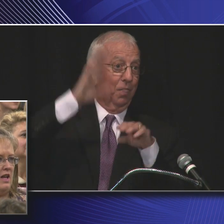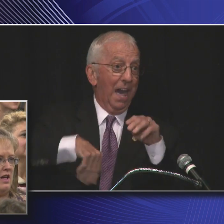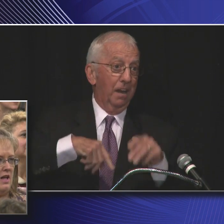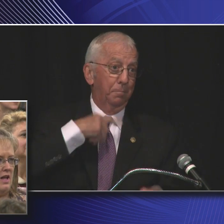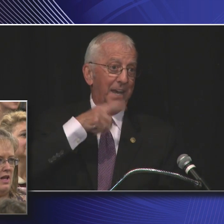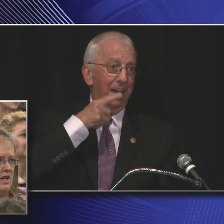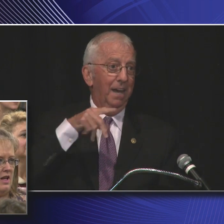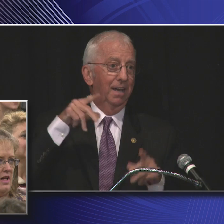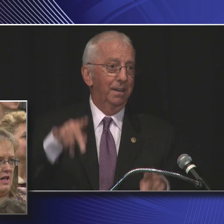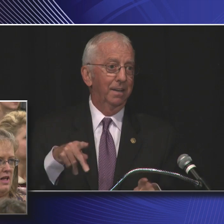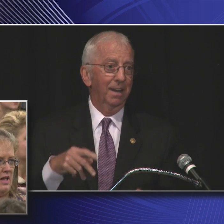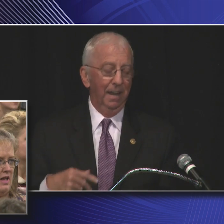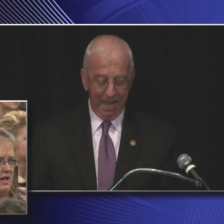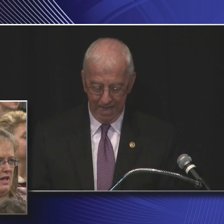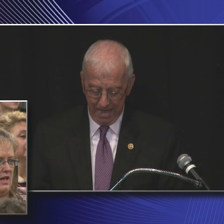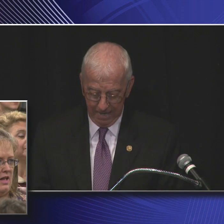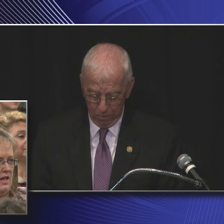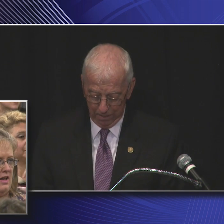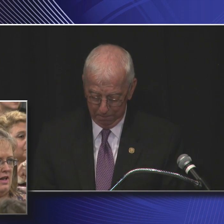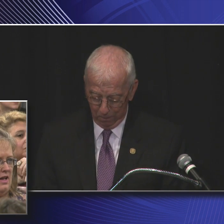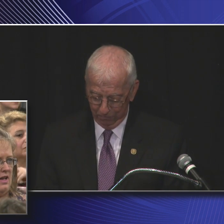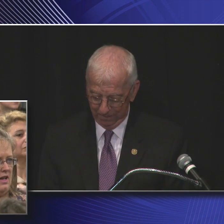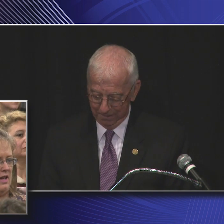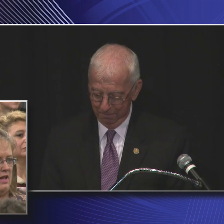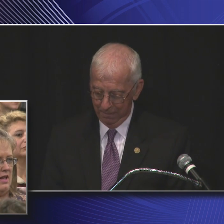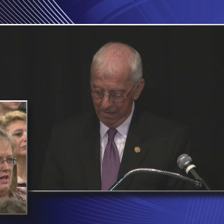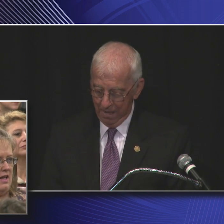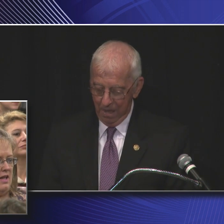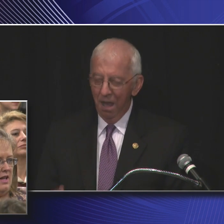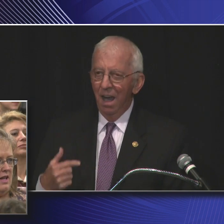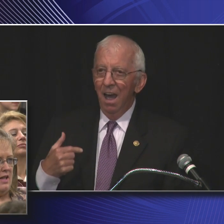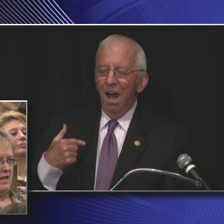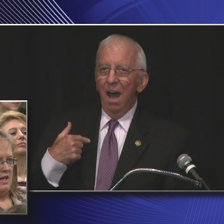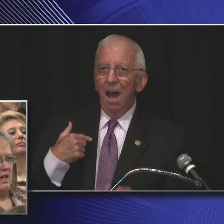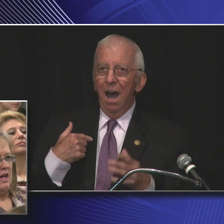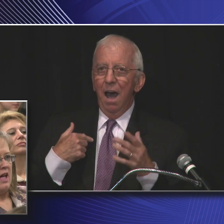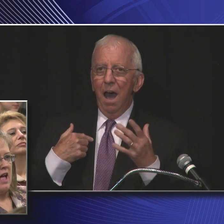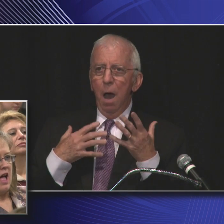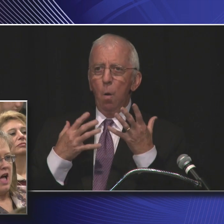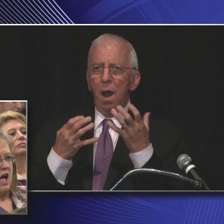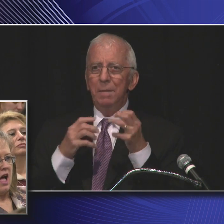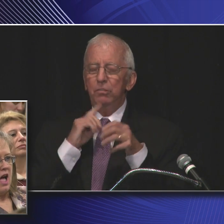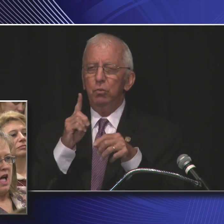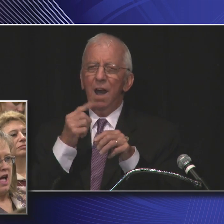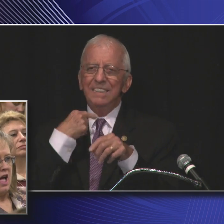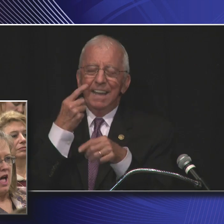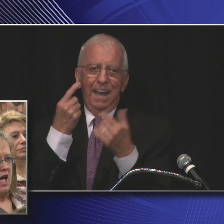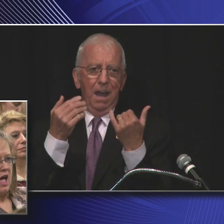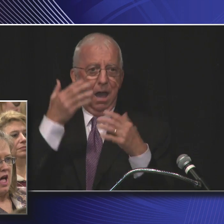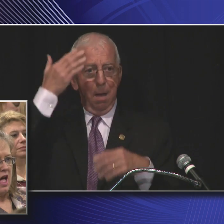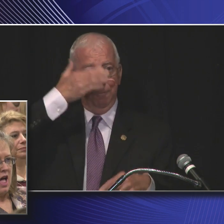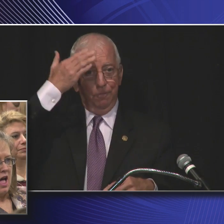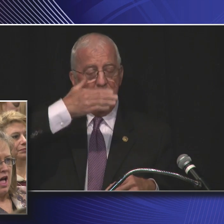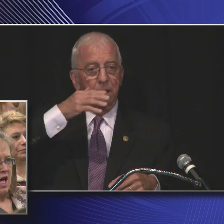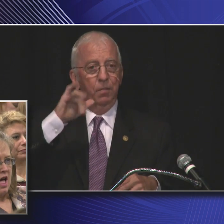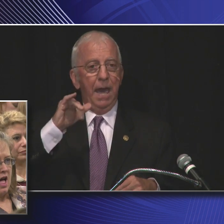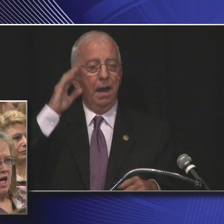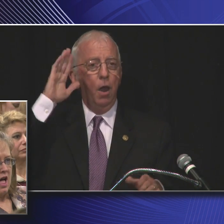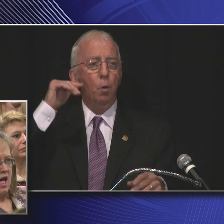than I've been a hearing person. I want to make sure I say up front, that I hope